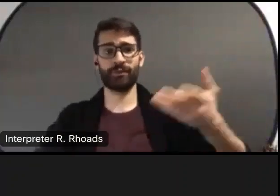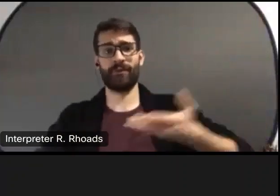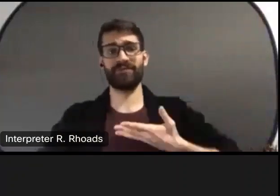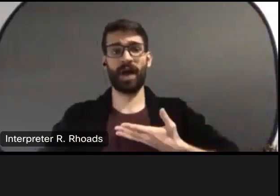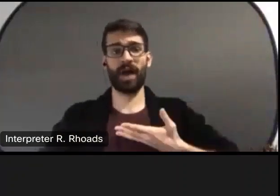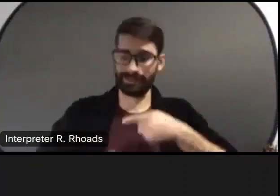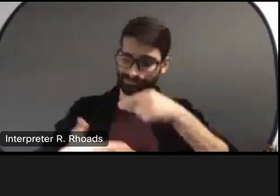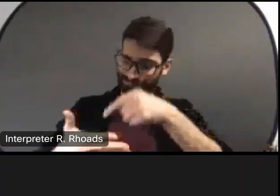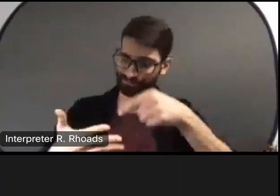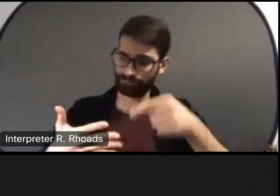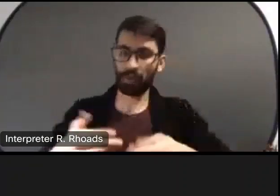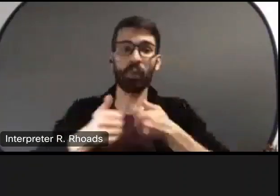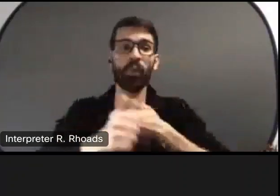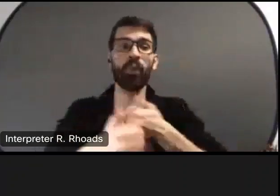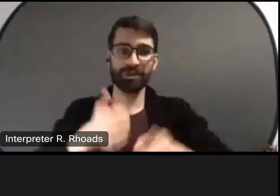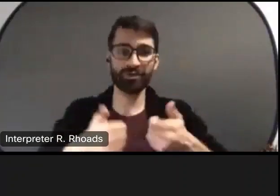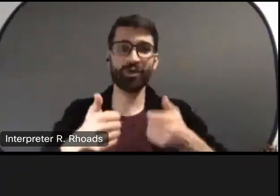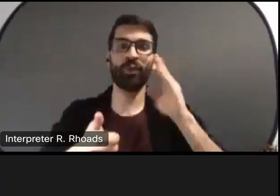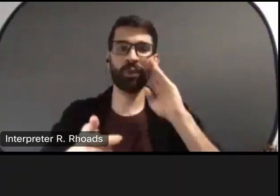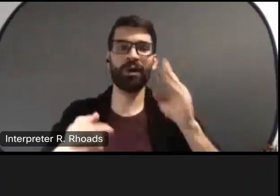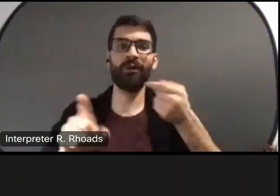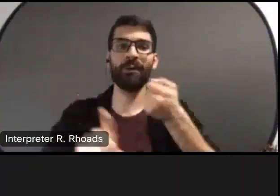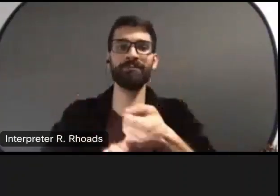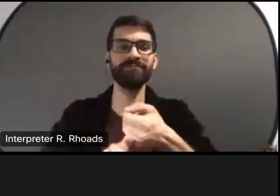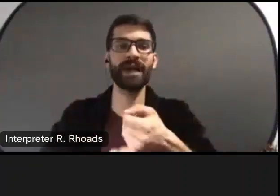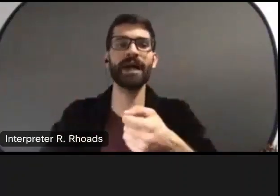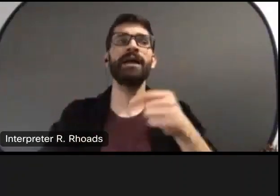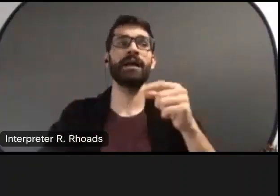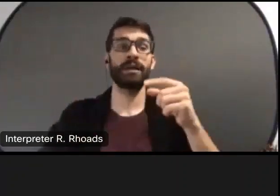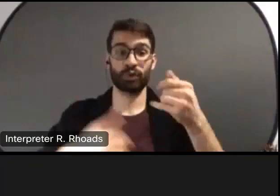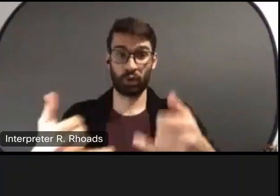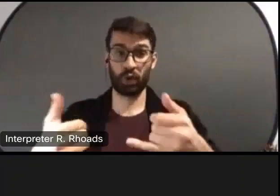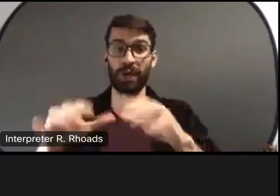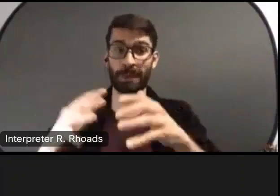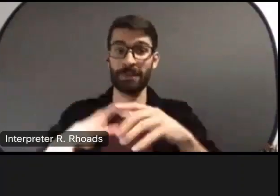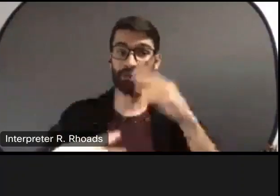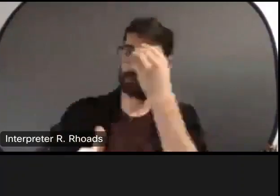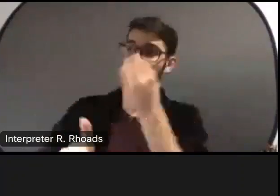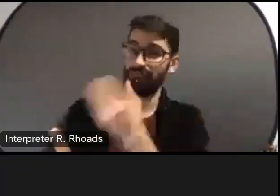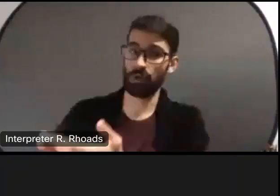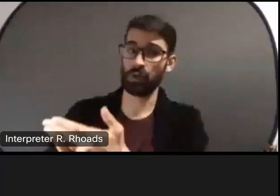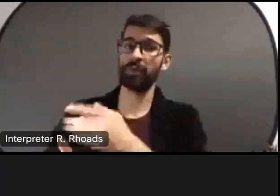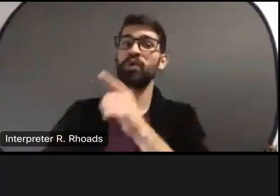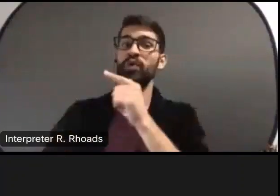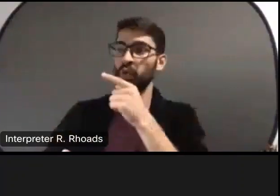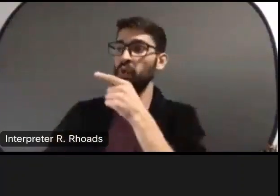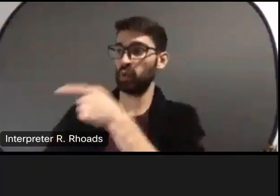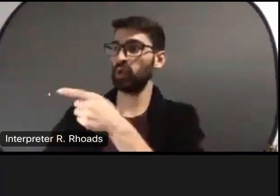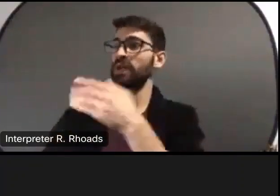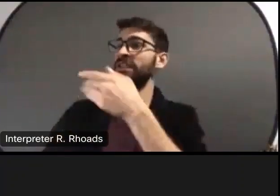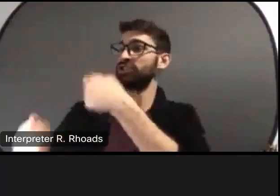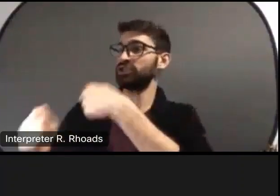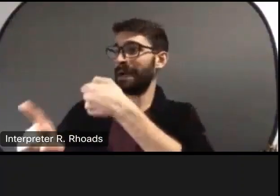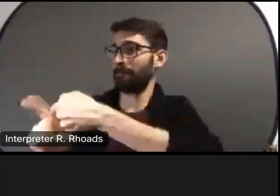and so they indicate the current Commission and then the successor. And what our office has been